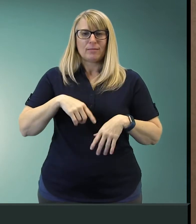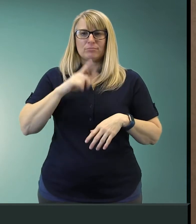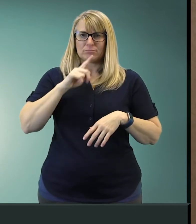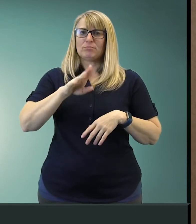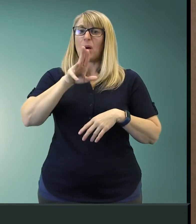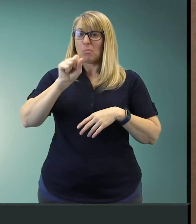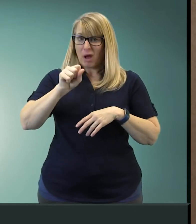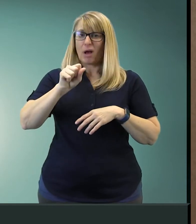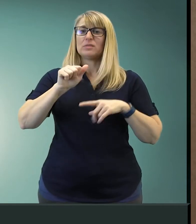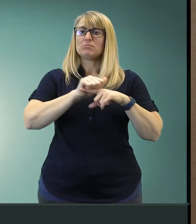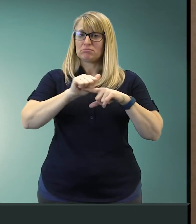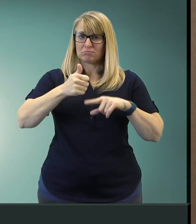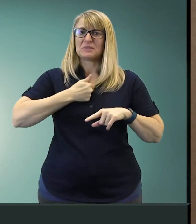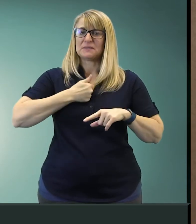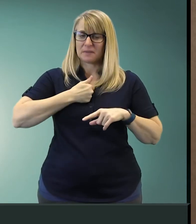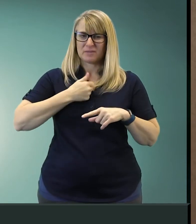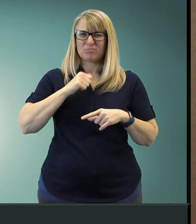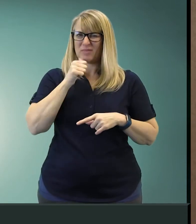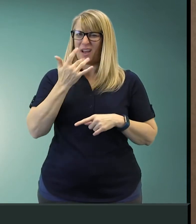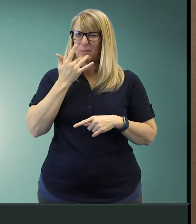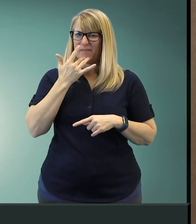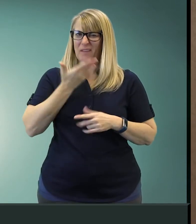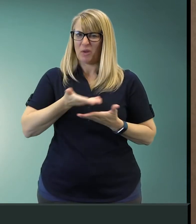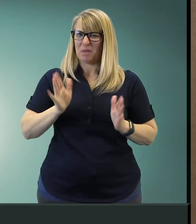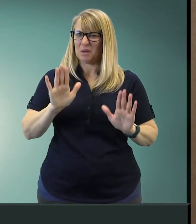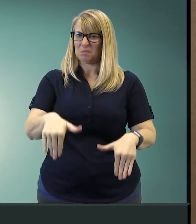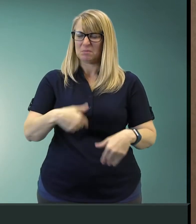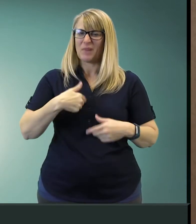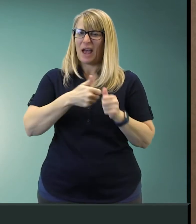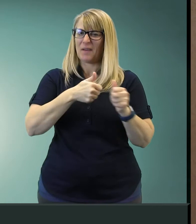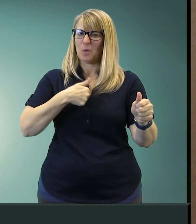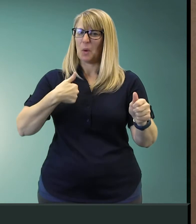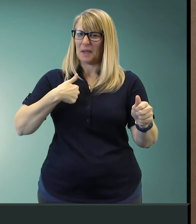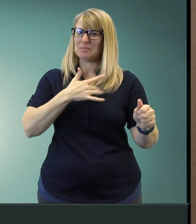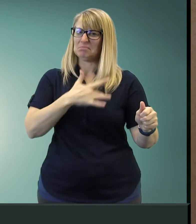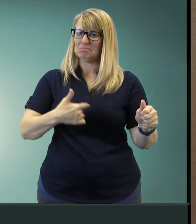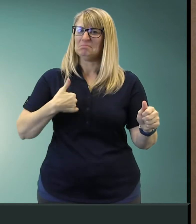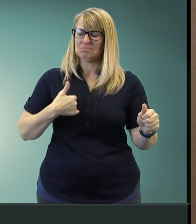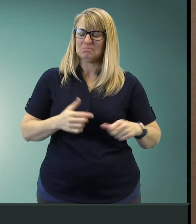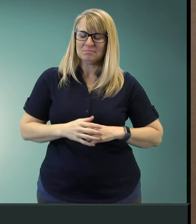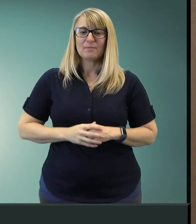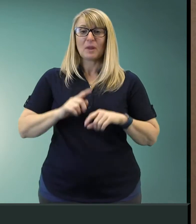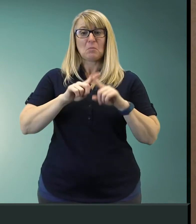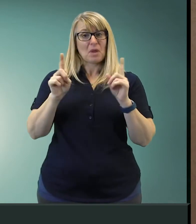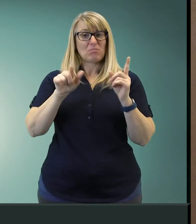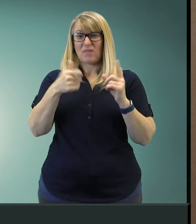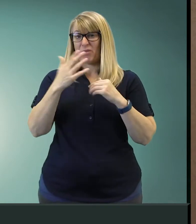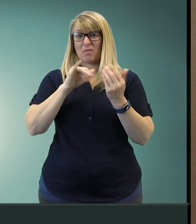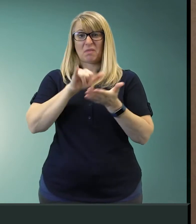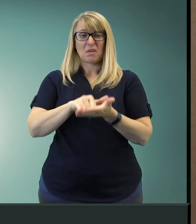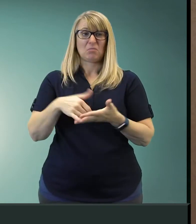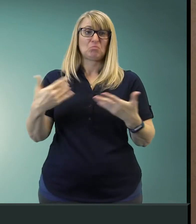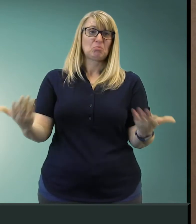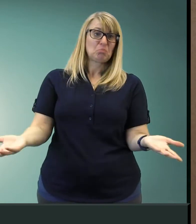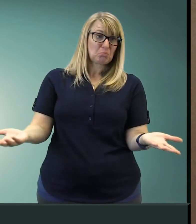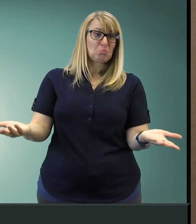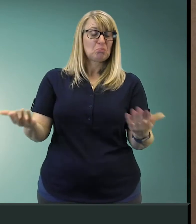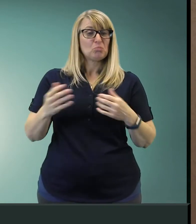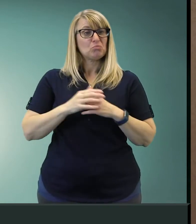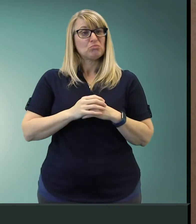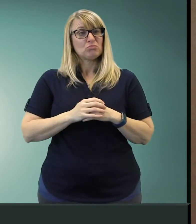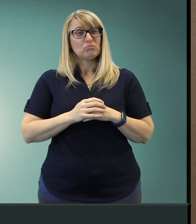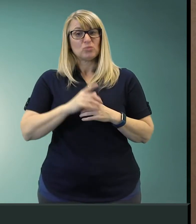I've done bus routes before. It's not my favorite thing to do, so I'll probably avoid that as much as possible.